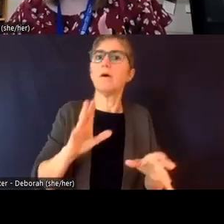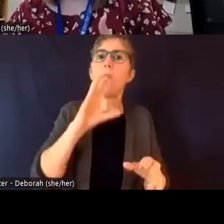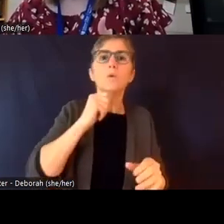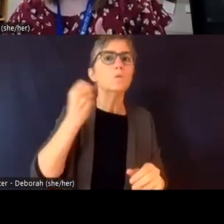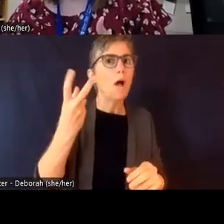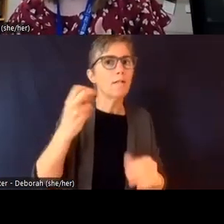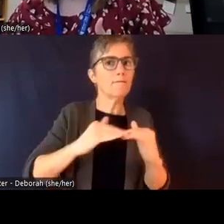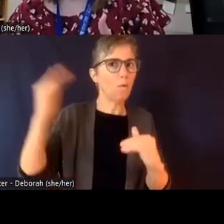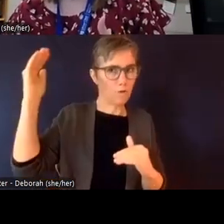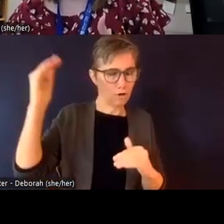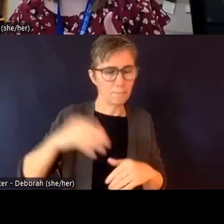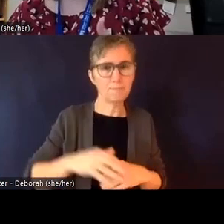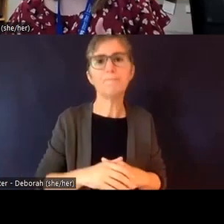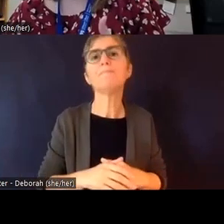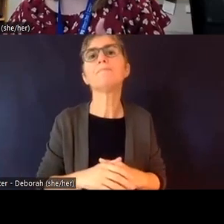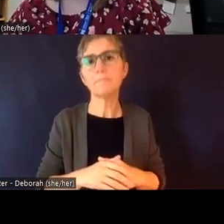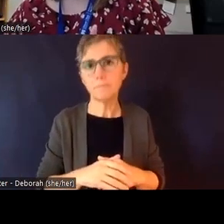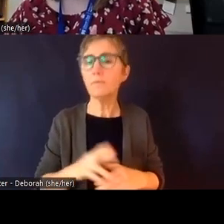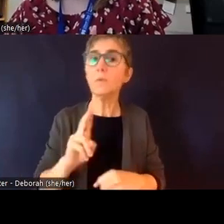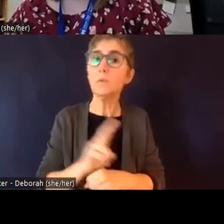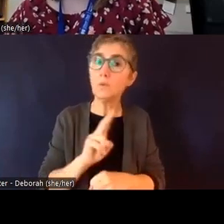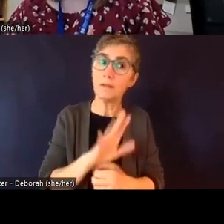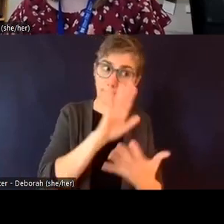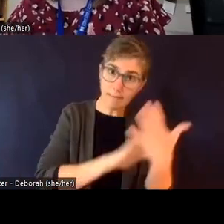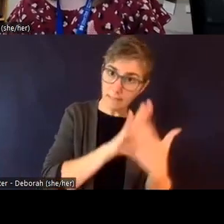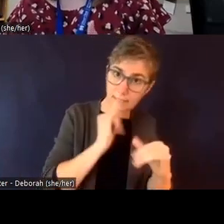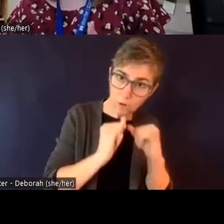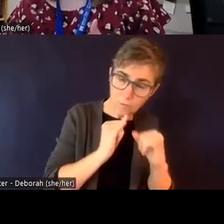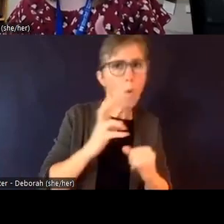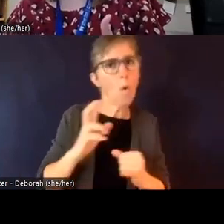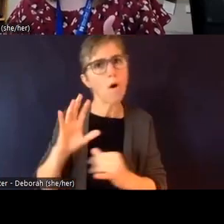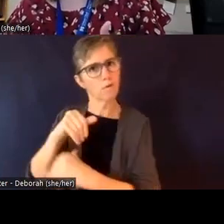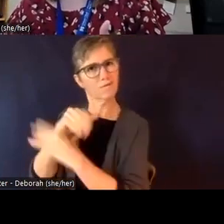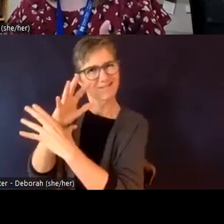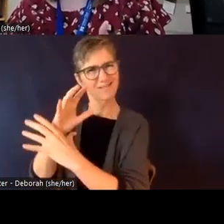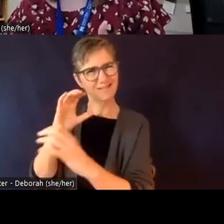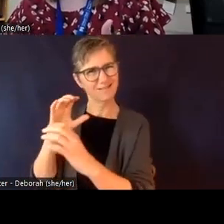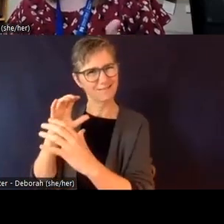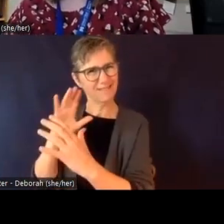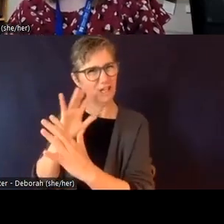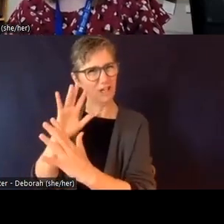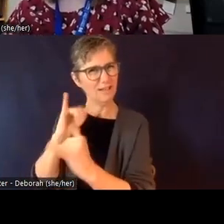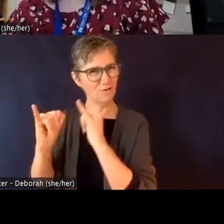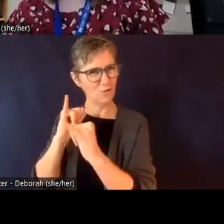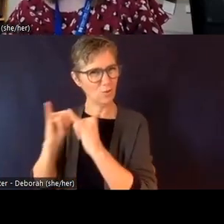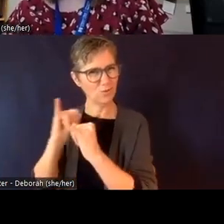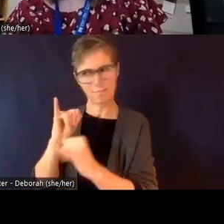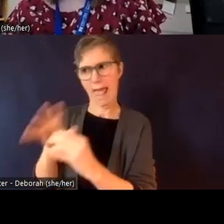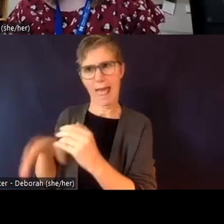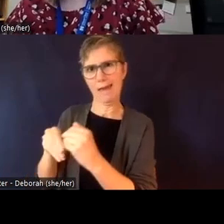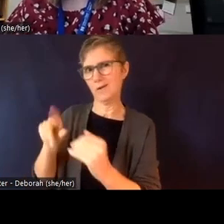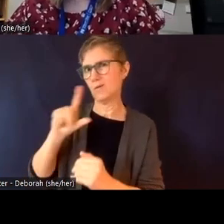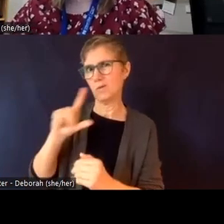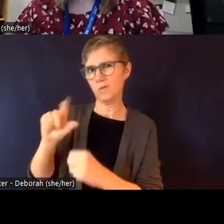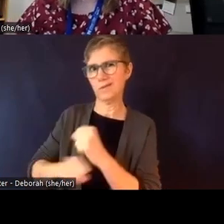face and computer-assisted household interviews. And in 2020 they added web based interviews. But